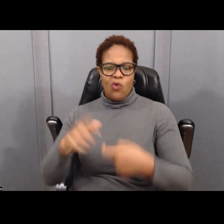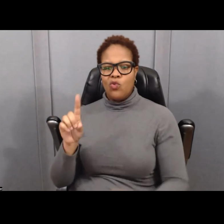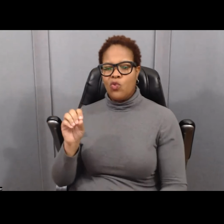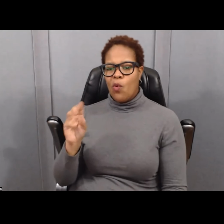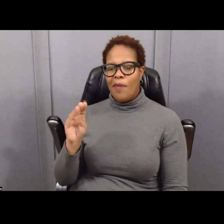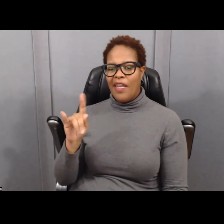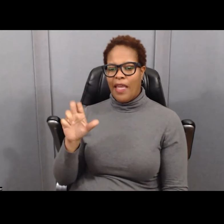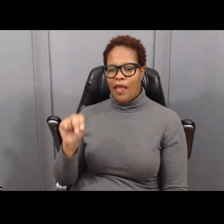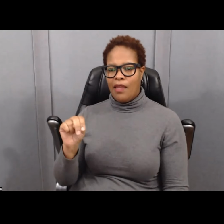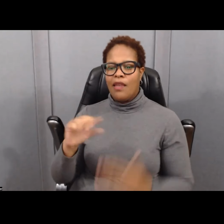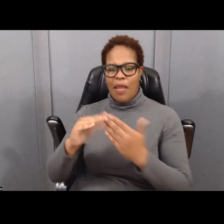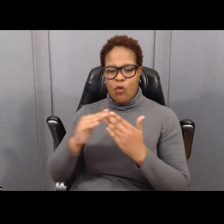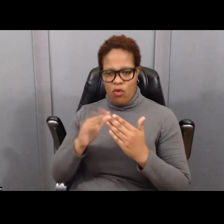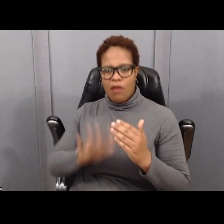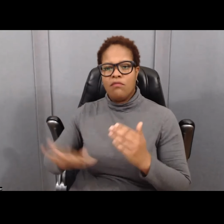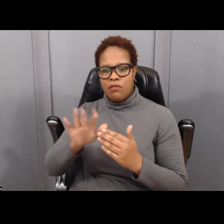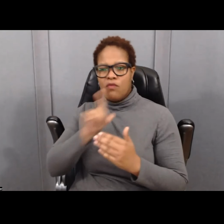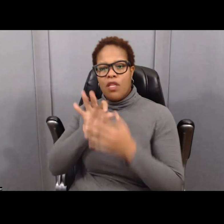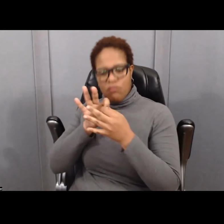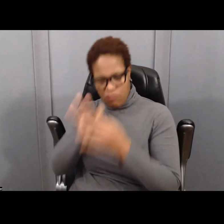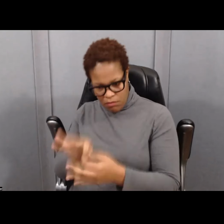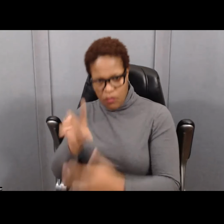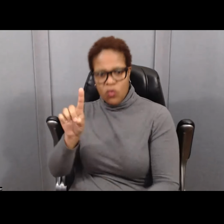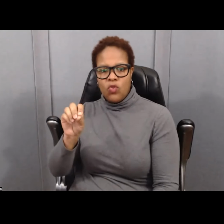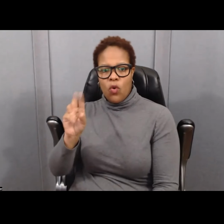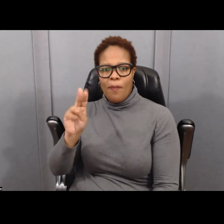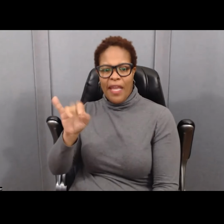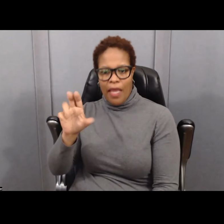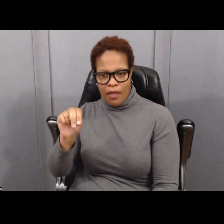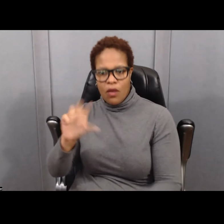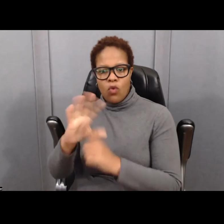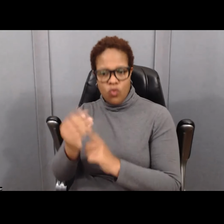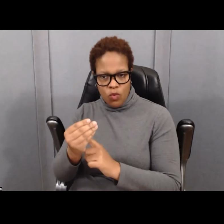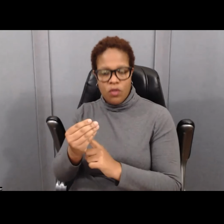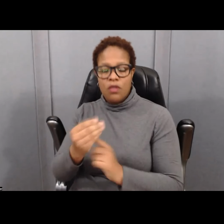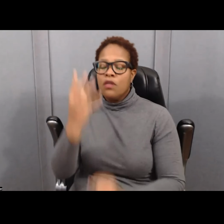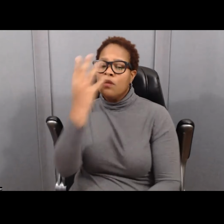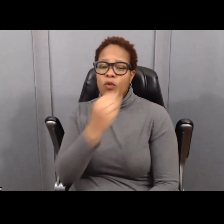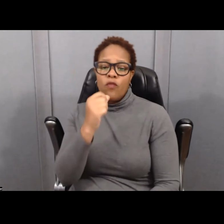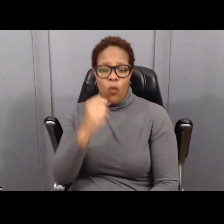and it's all about Dominican culture that film. Beautiful woman who did the audio description,